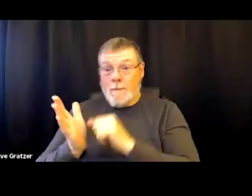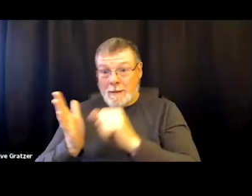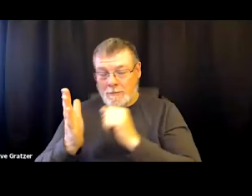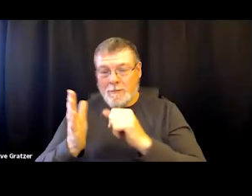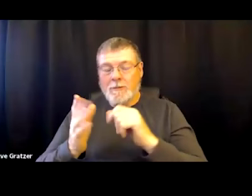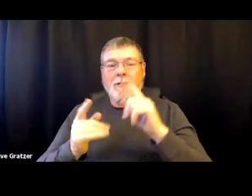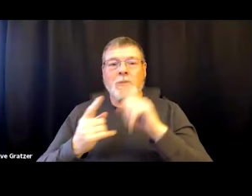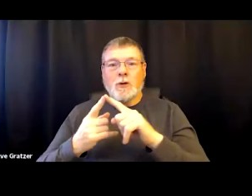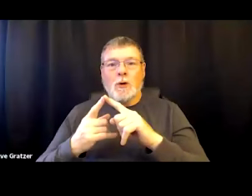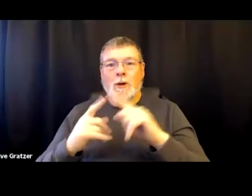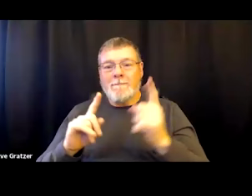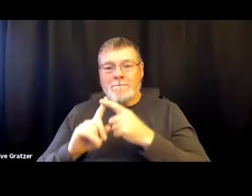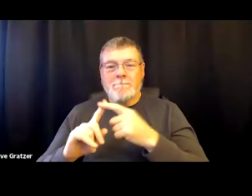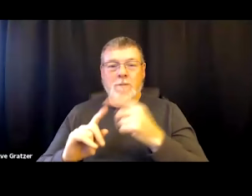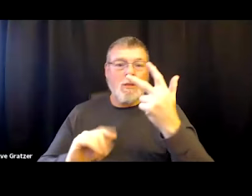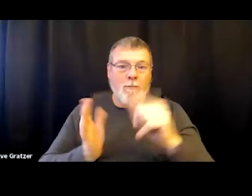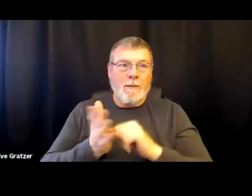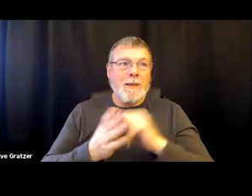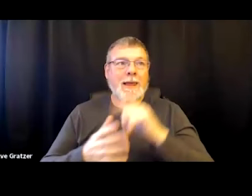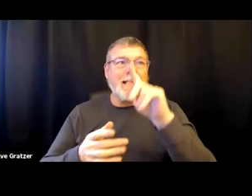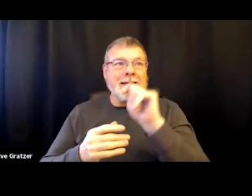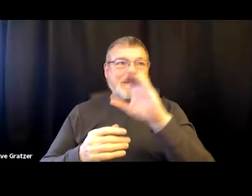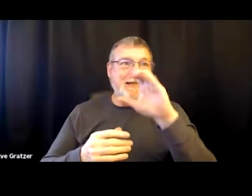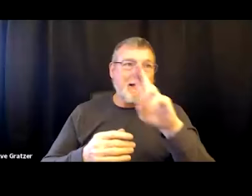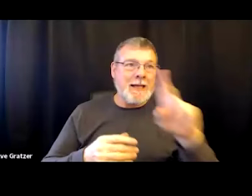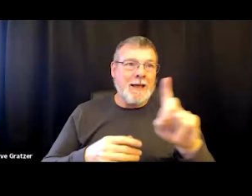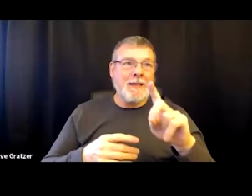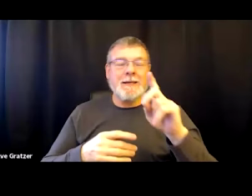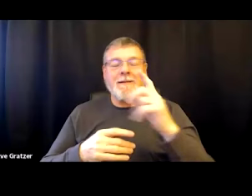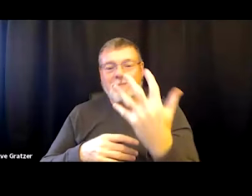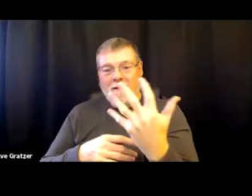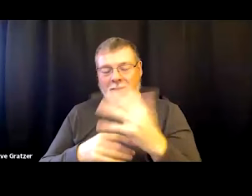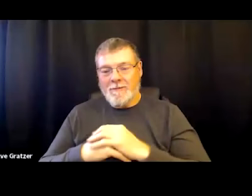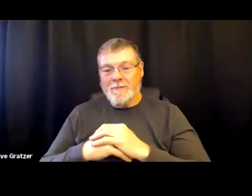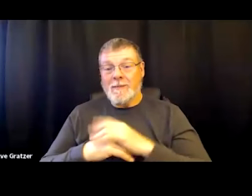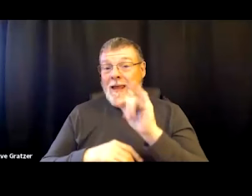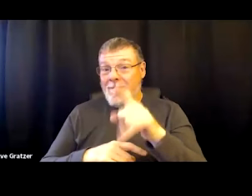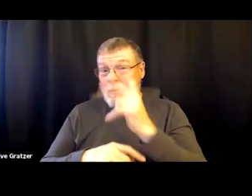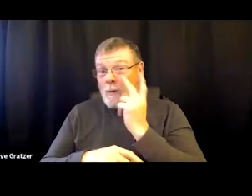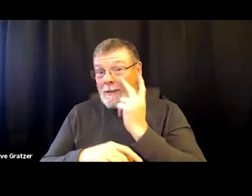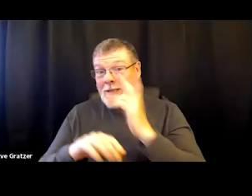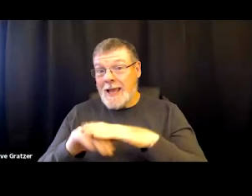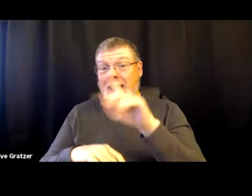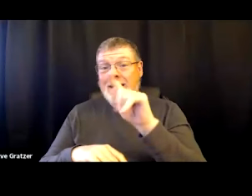to the first three pages of the TCUDS 5. If you find that again on the TCUIBR,